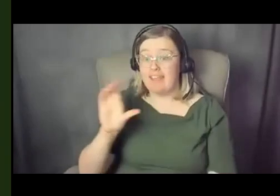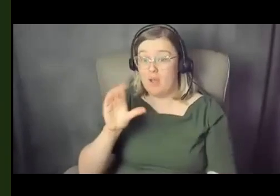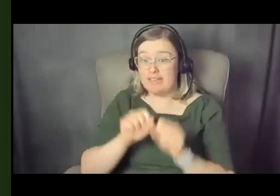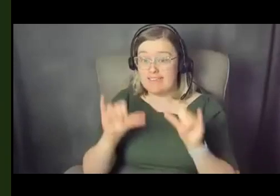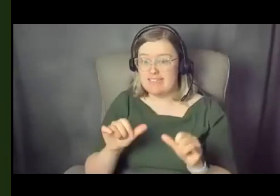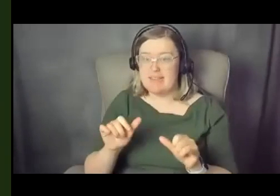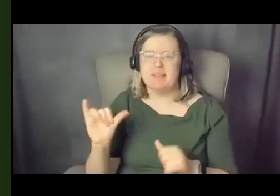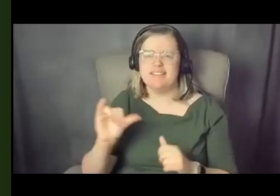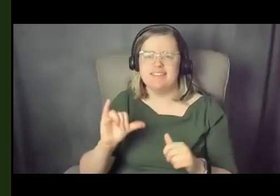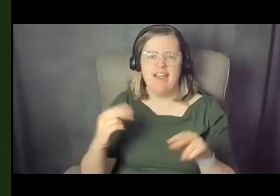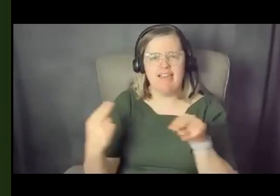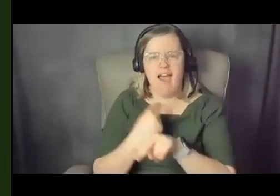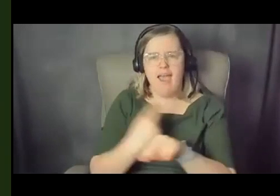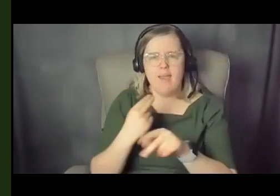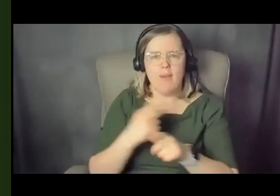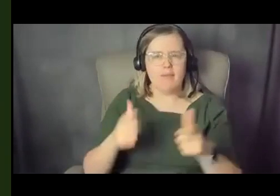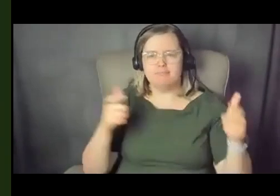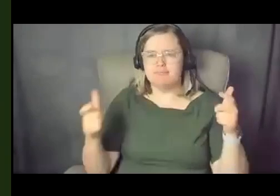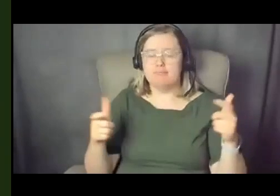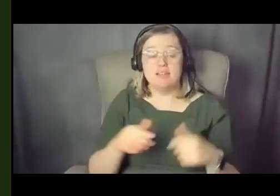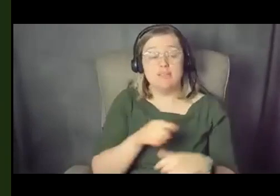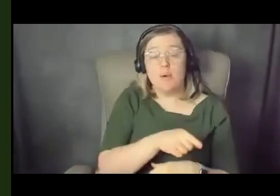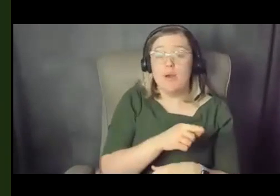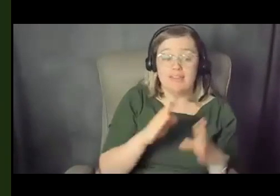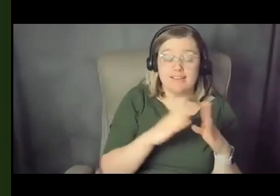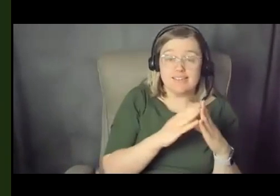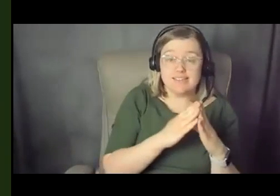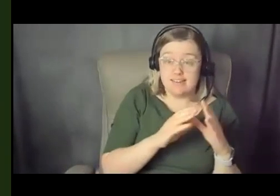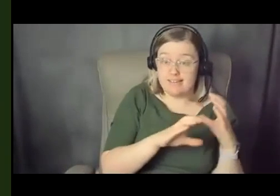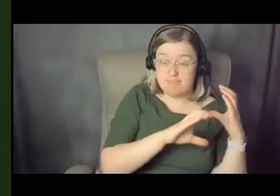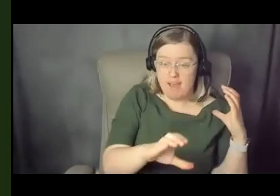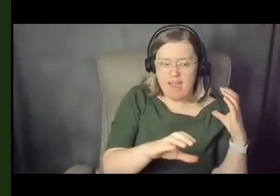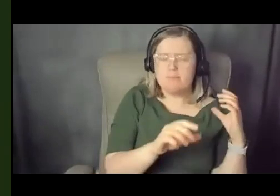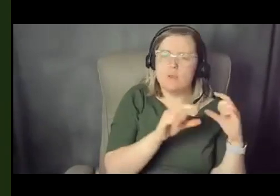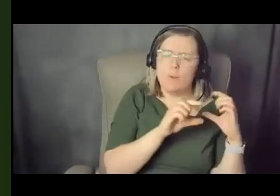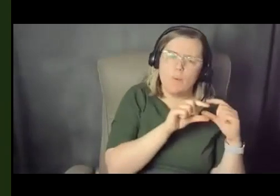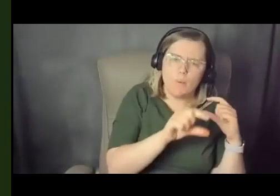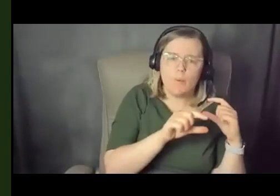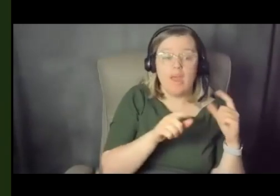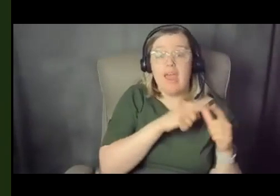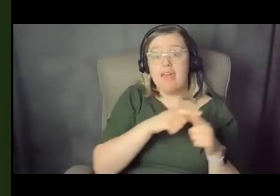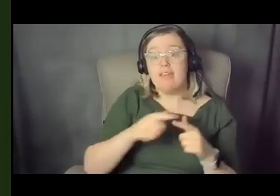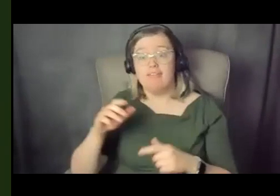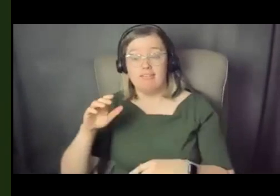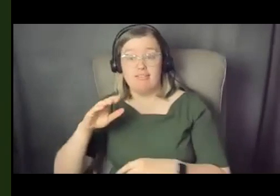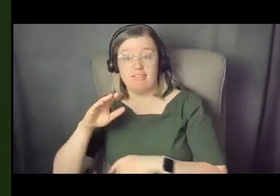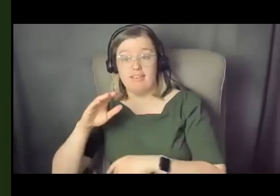The little pipes that lead to all the big pipes that the county manages, it takes the wastewater to the treatment